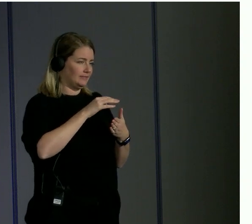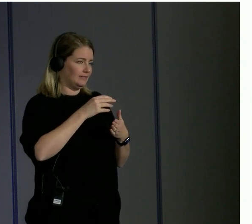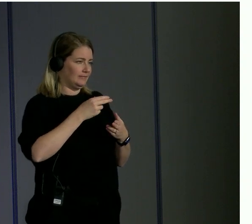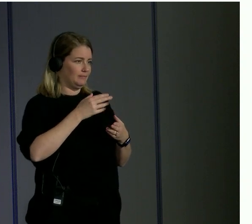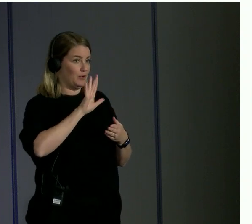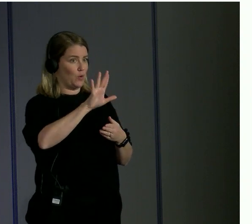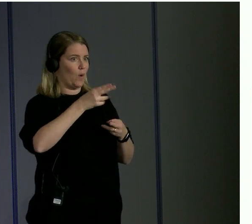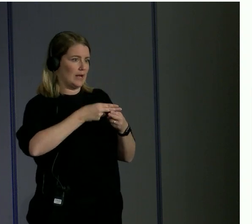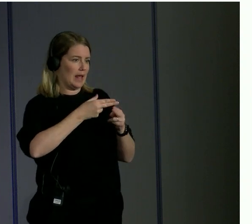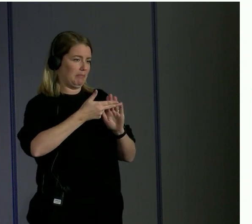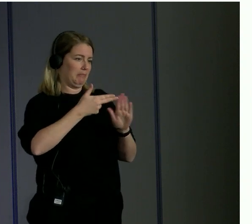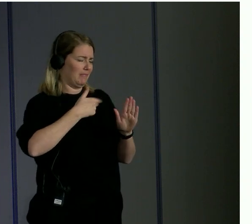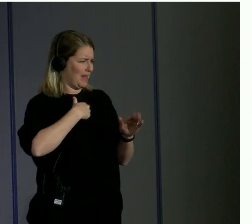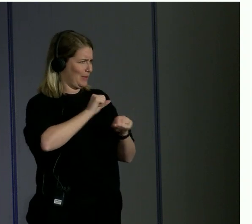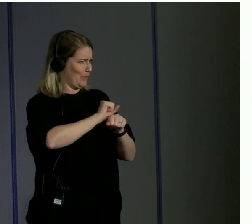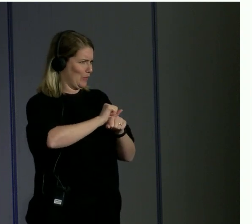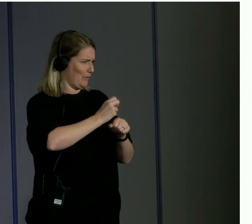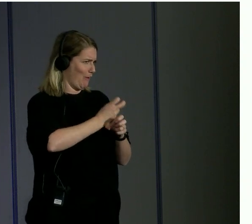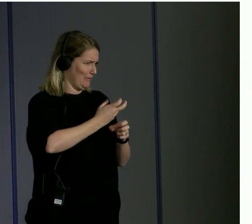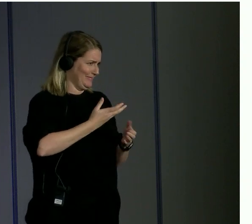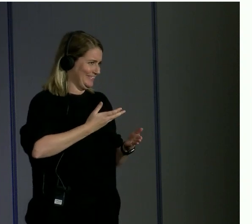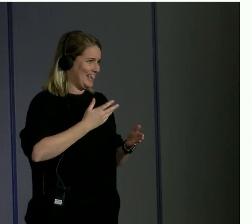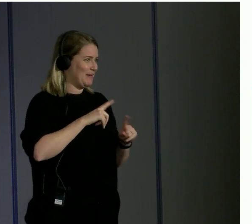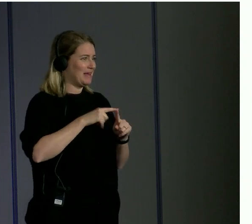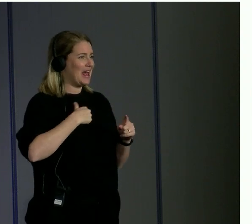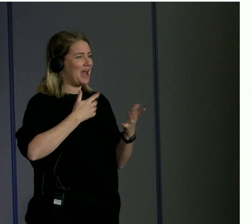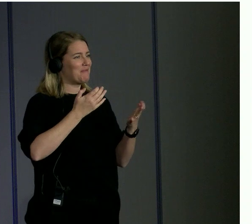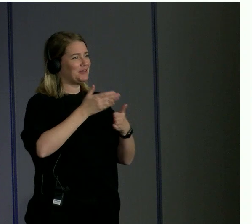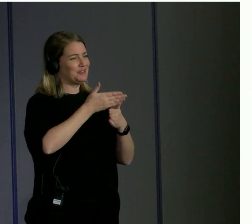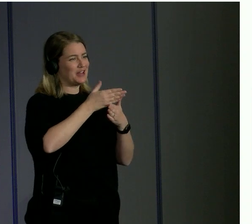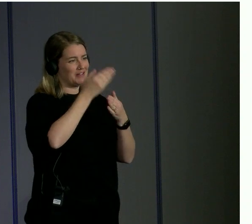I worked hard on it. But I want to share the information with you so you have it.